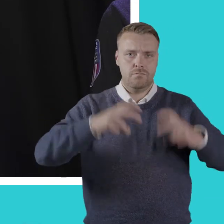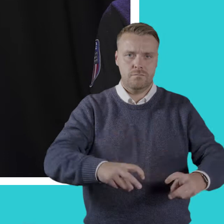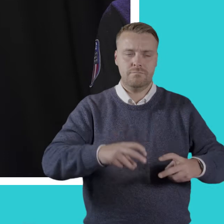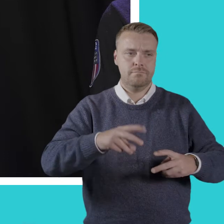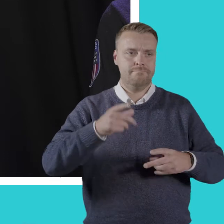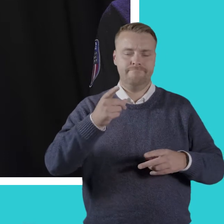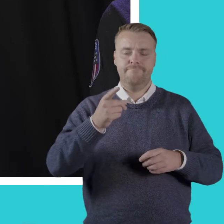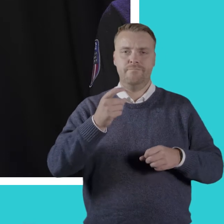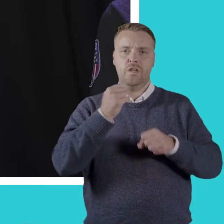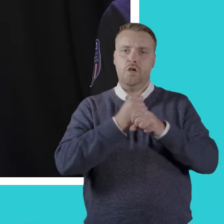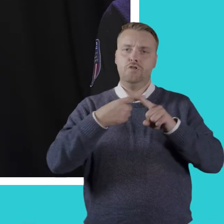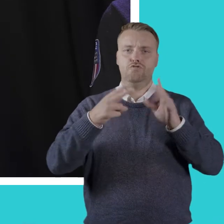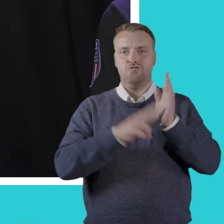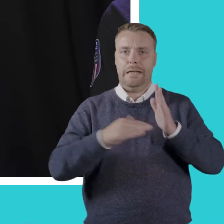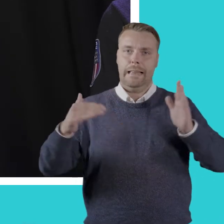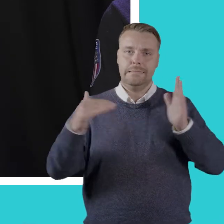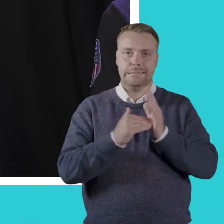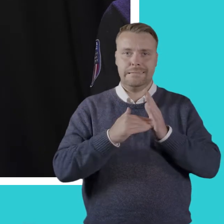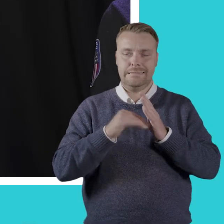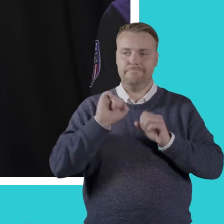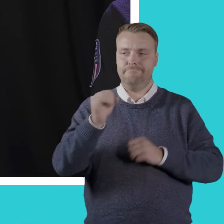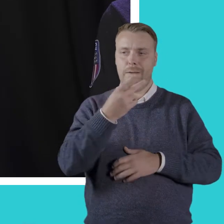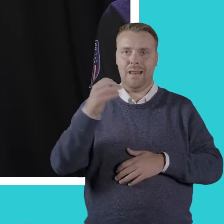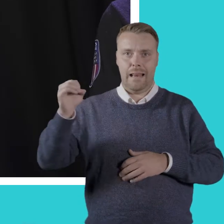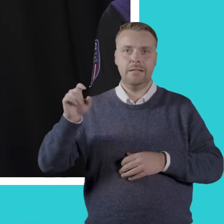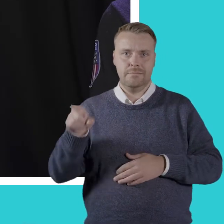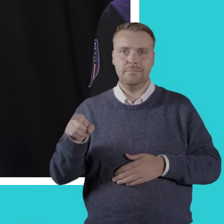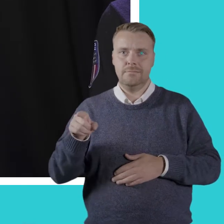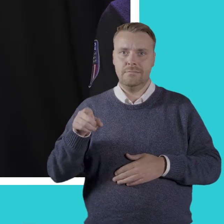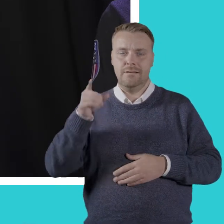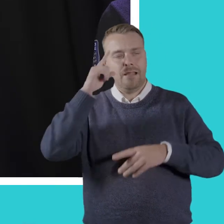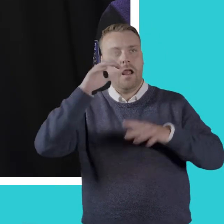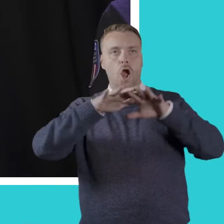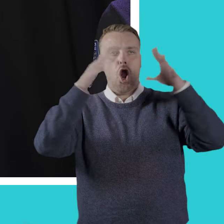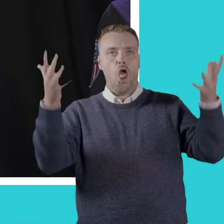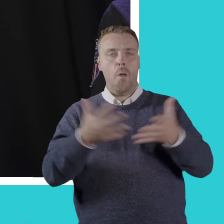are finding this whole community online and considered like a global identity and seeing how